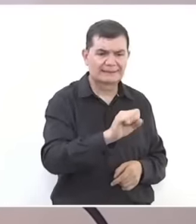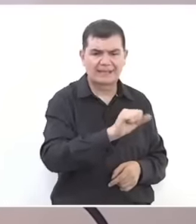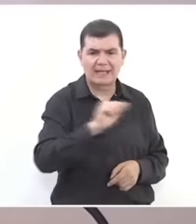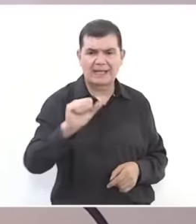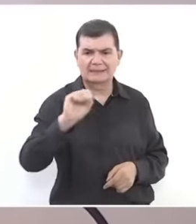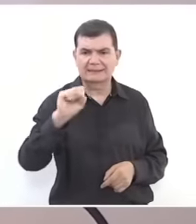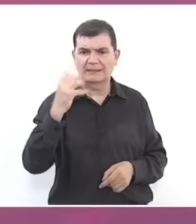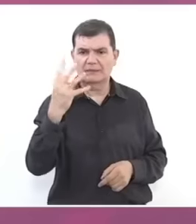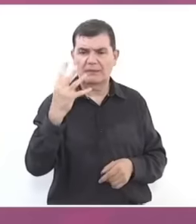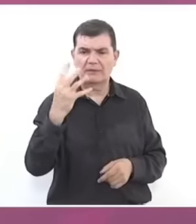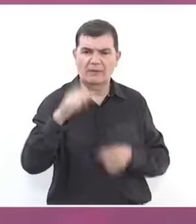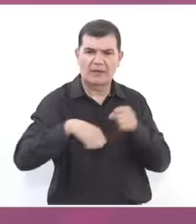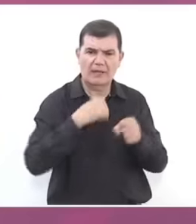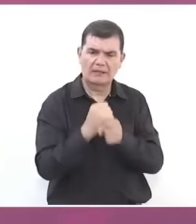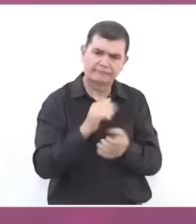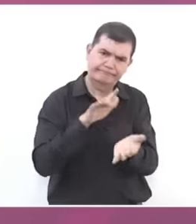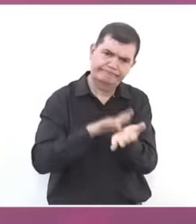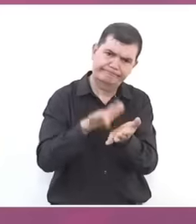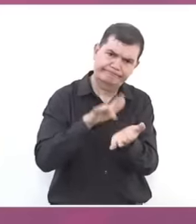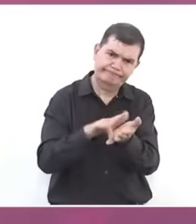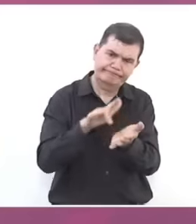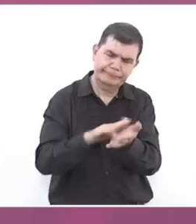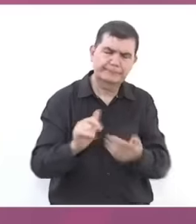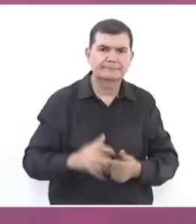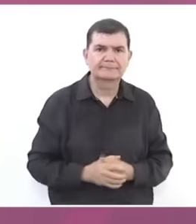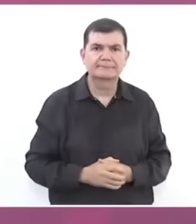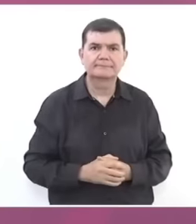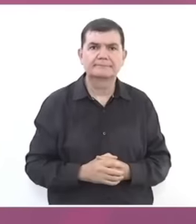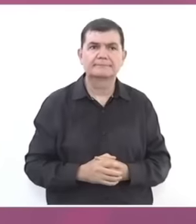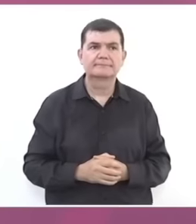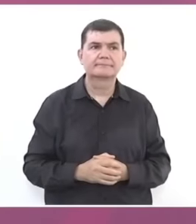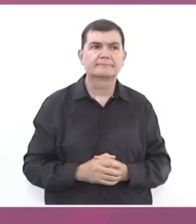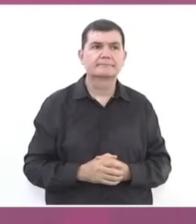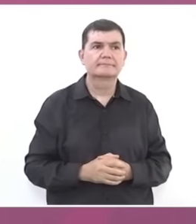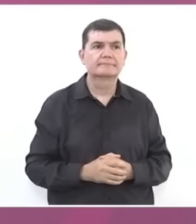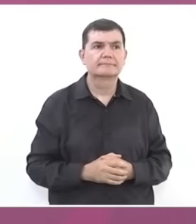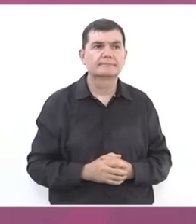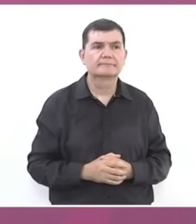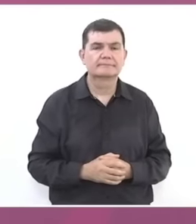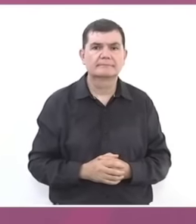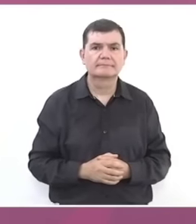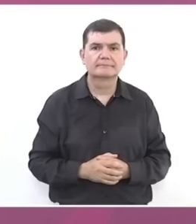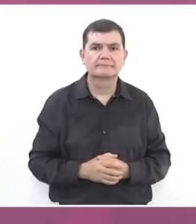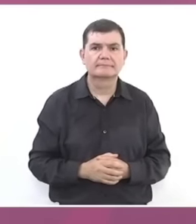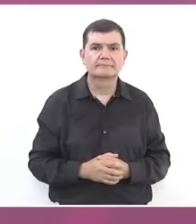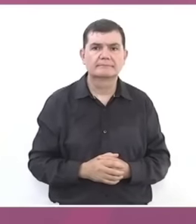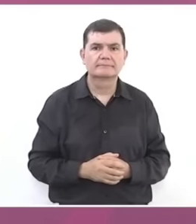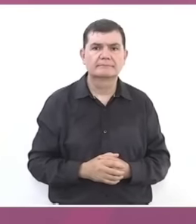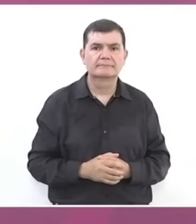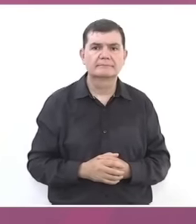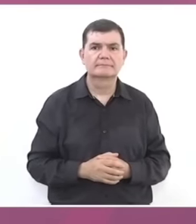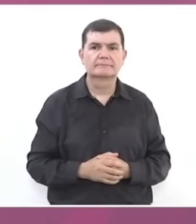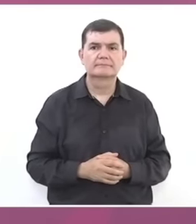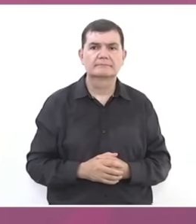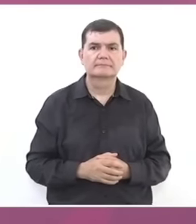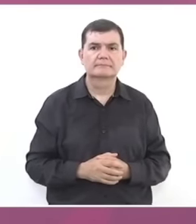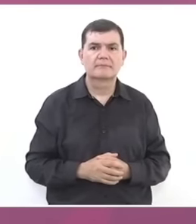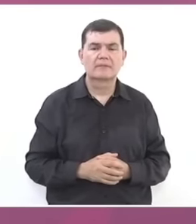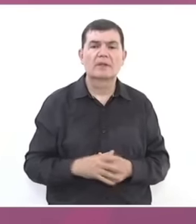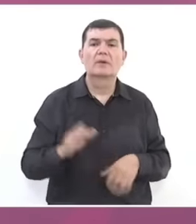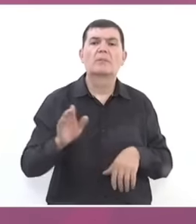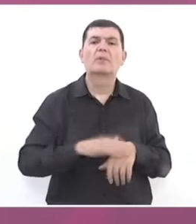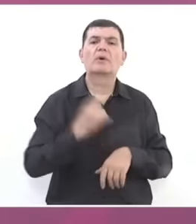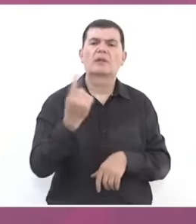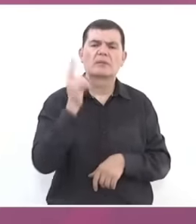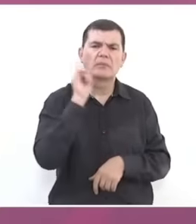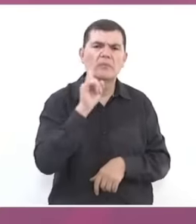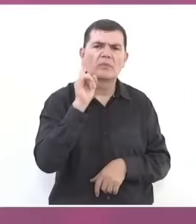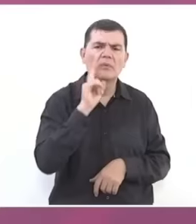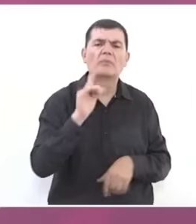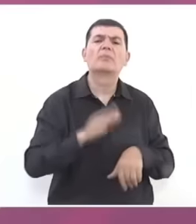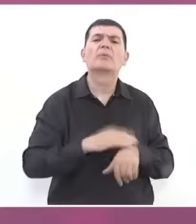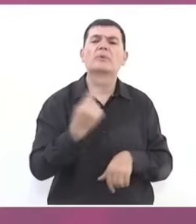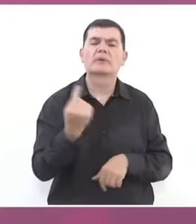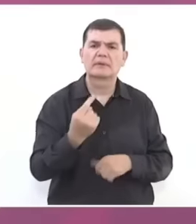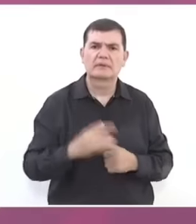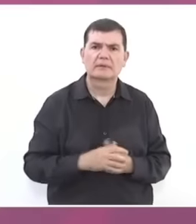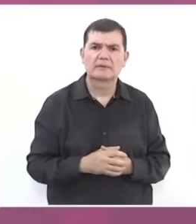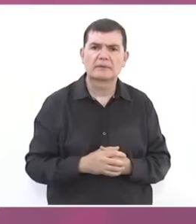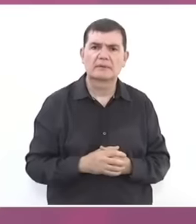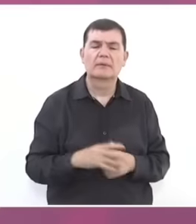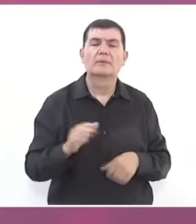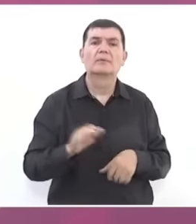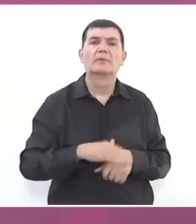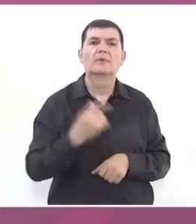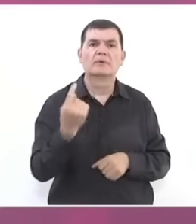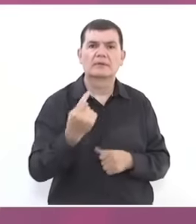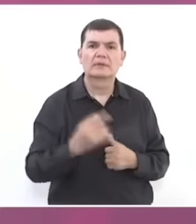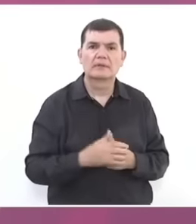age Why women Well, because although